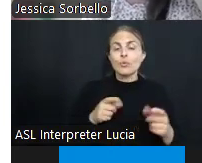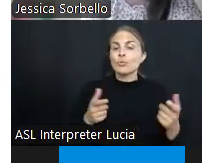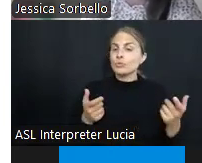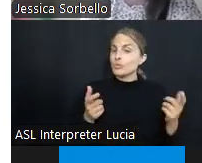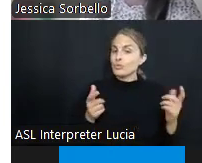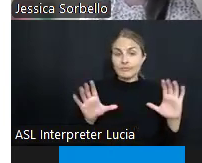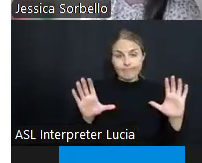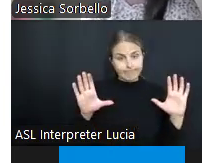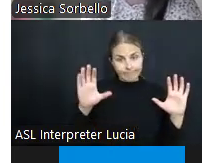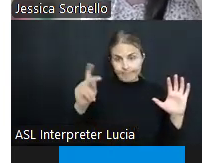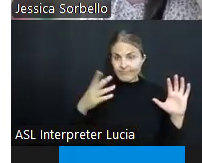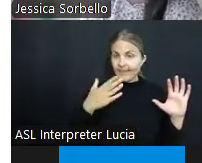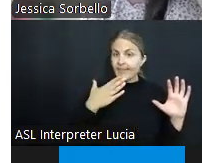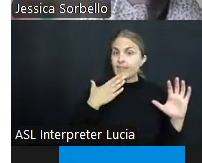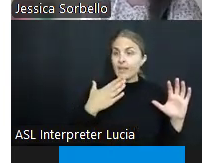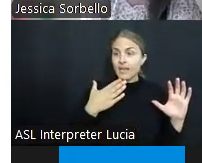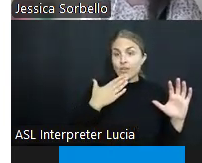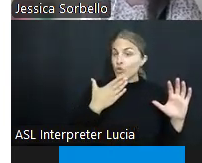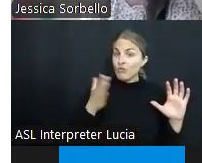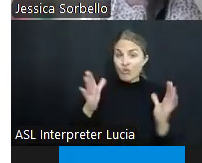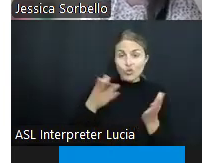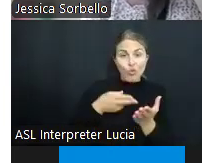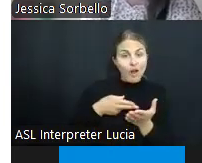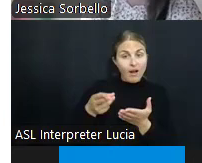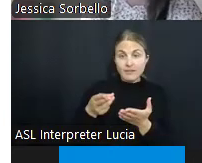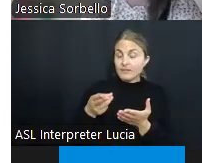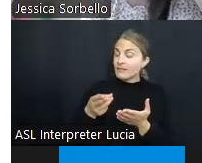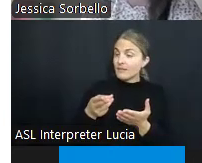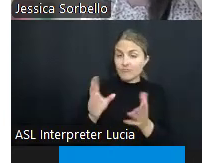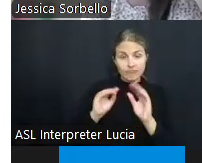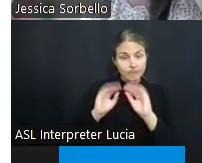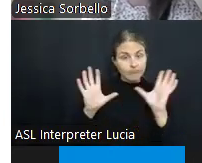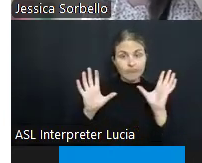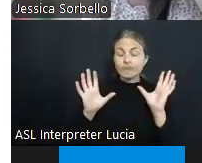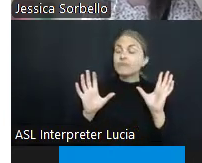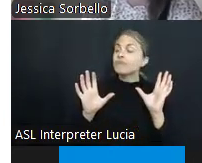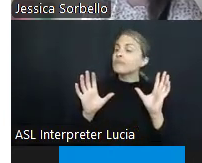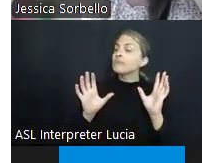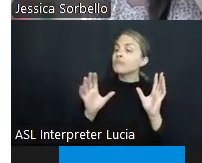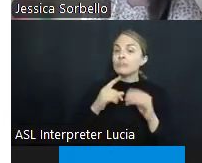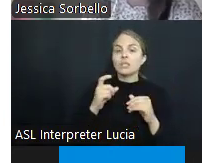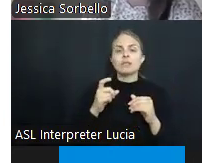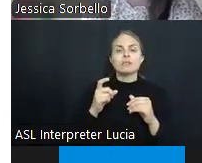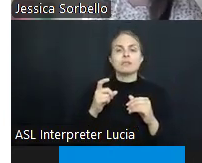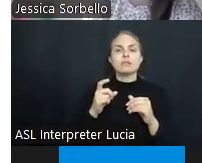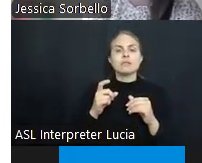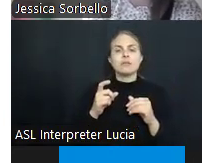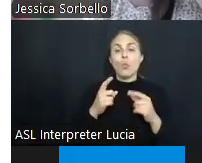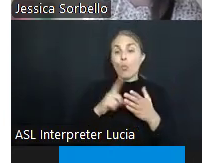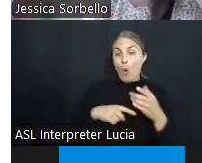for a client isn't necessarily what they want. So, when we talk about harm reduction, and when we talk about having these conversations and really